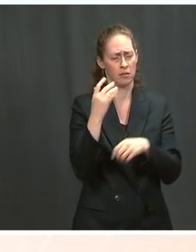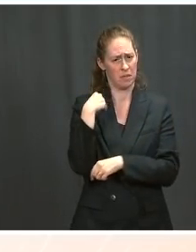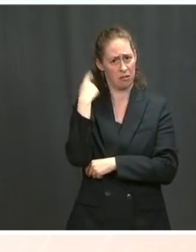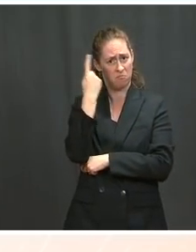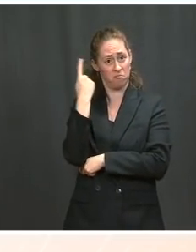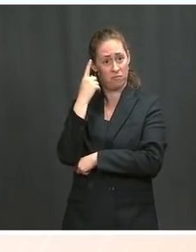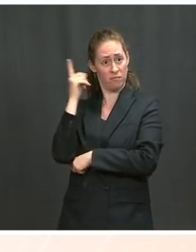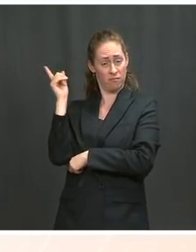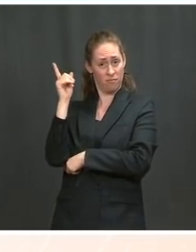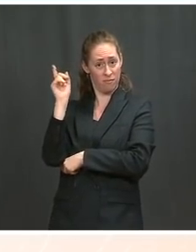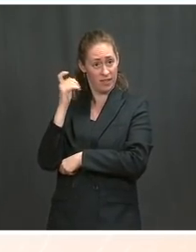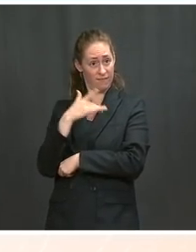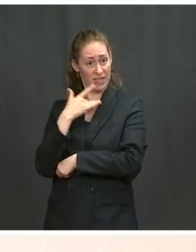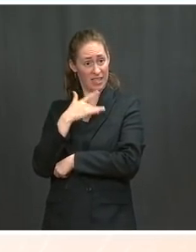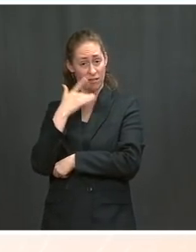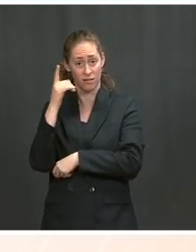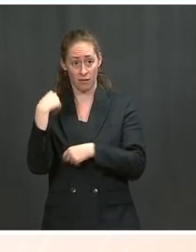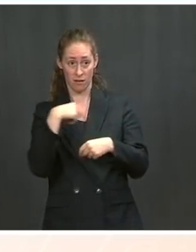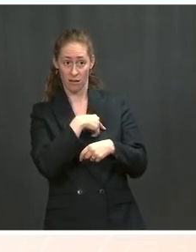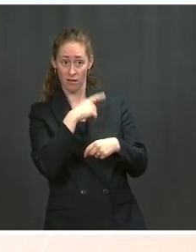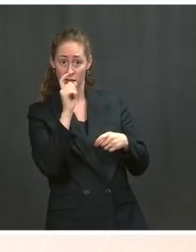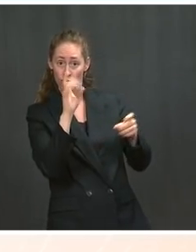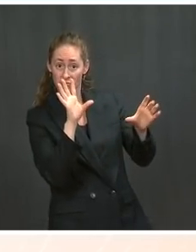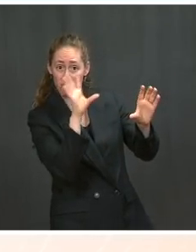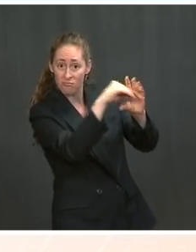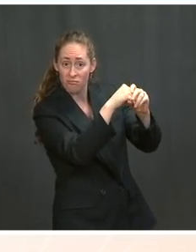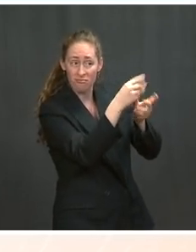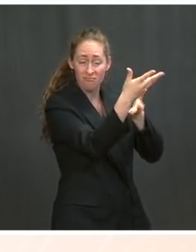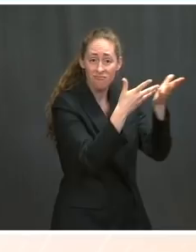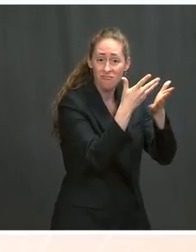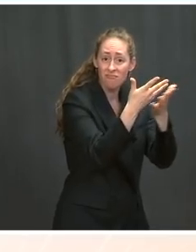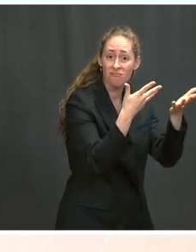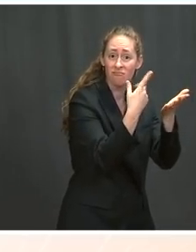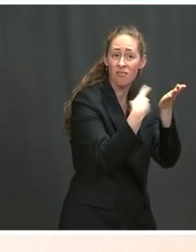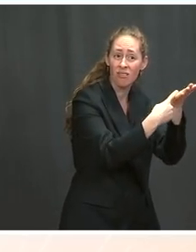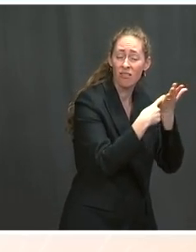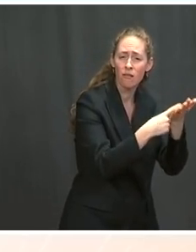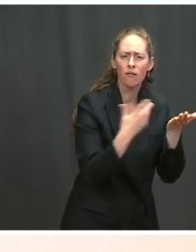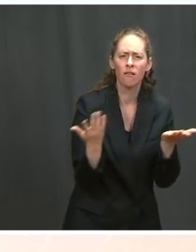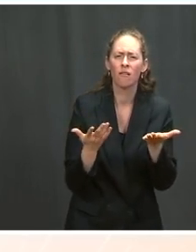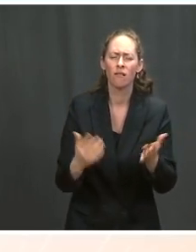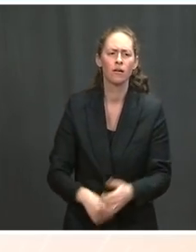Ms. Psaki: Well, the role we are playing, at this point in time, Jonathan -- as we've tried to keep you abreast of --